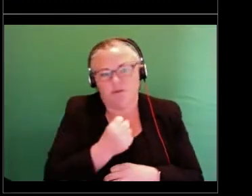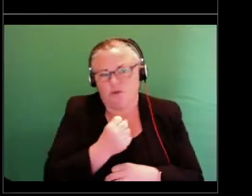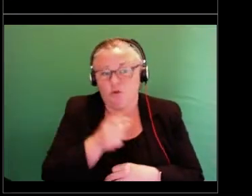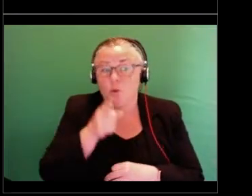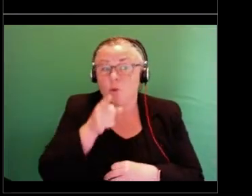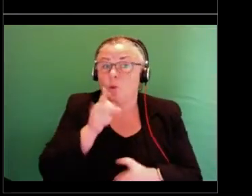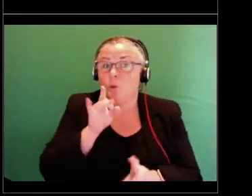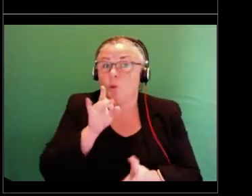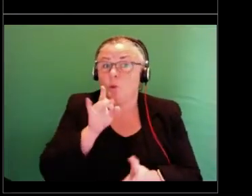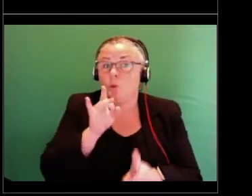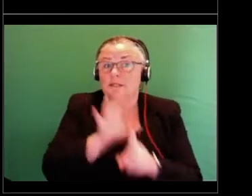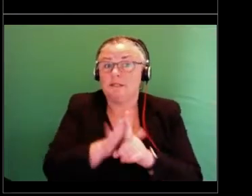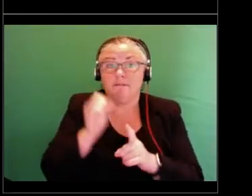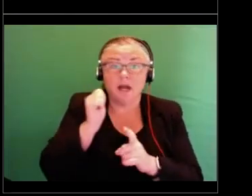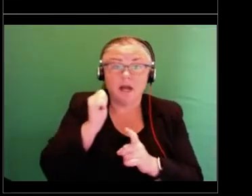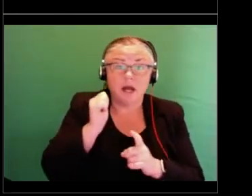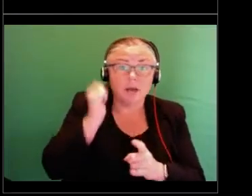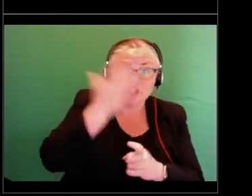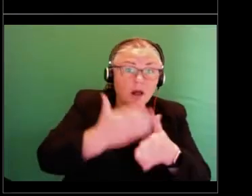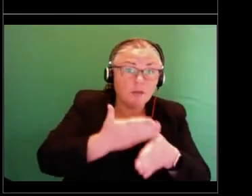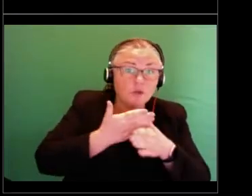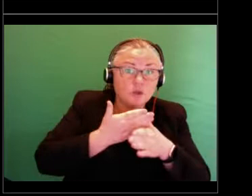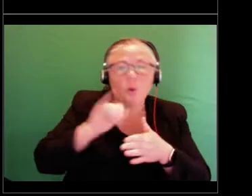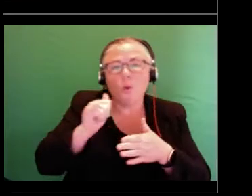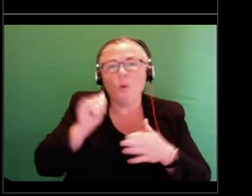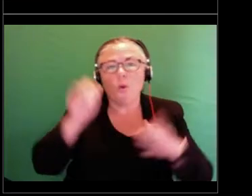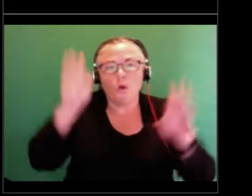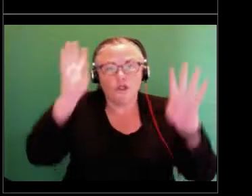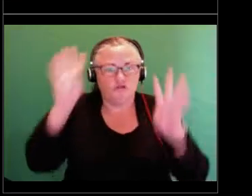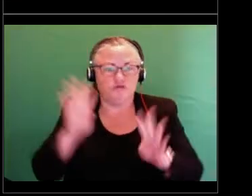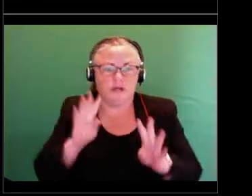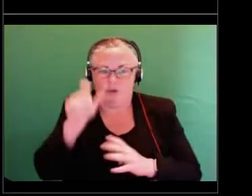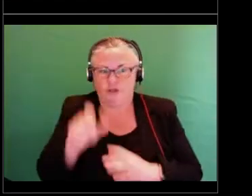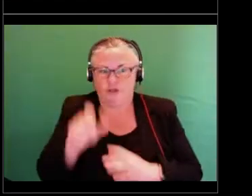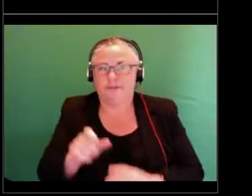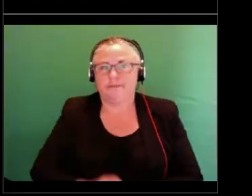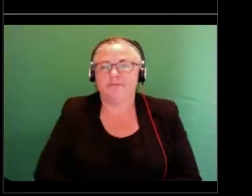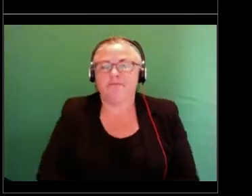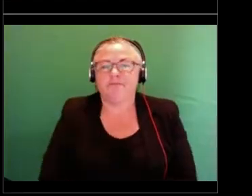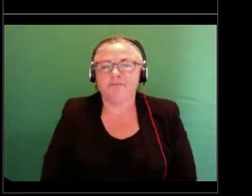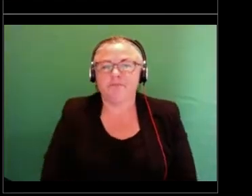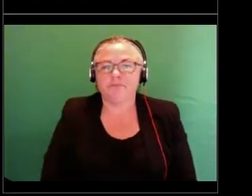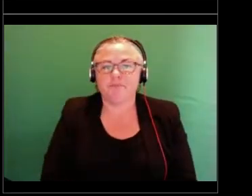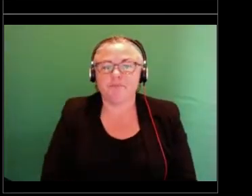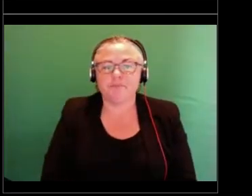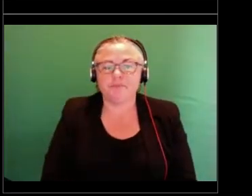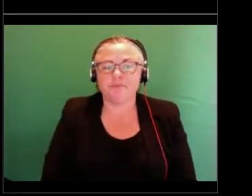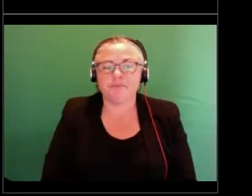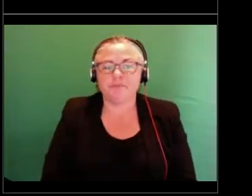((Note from captioner: Putting up poll, so captioning screen not visible) All right. I'm going to pass you on to Fiona who will go through the outline of the webinar today and speak about information for the lawyers who are logged in today, so welcome. Excellent. Thank you very much.